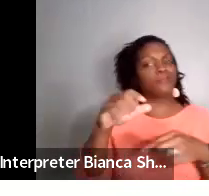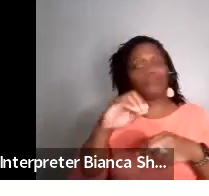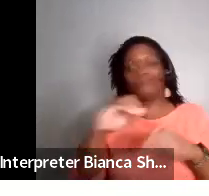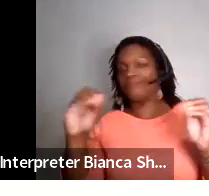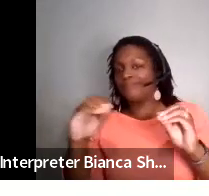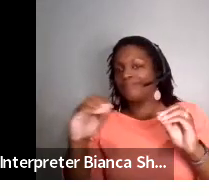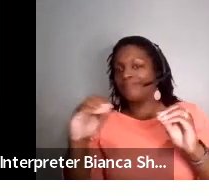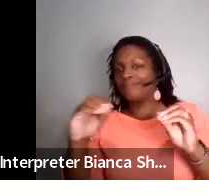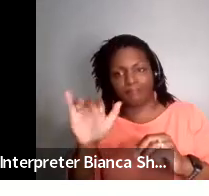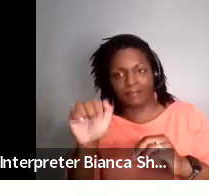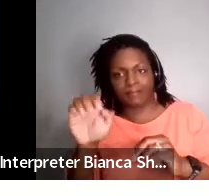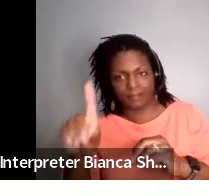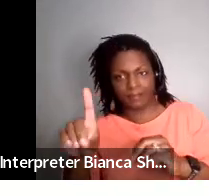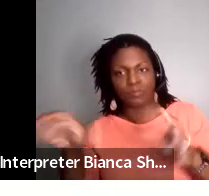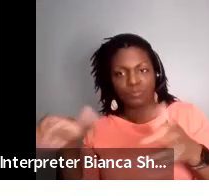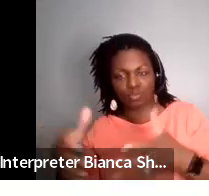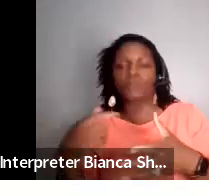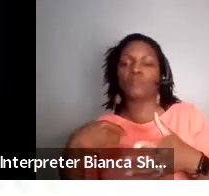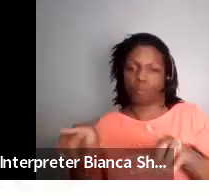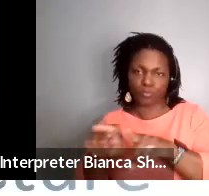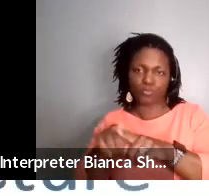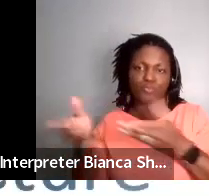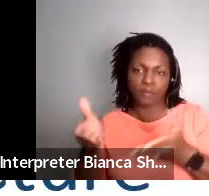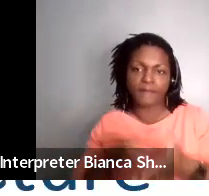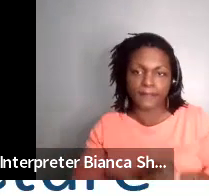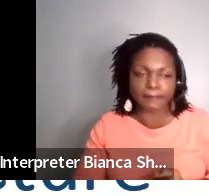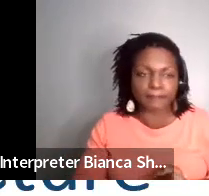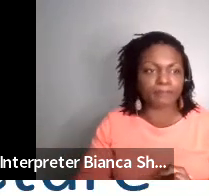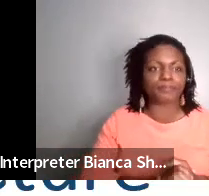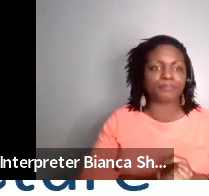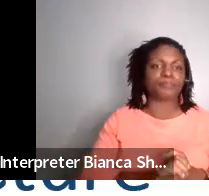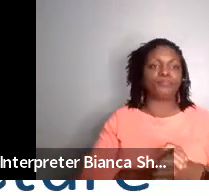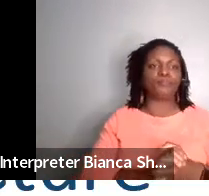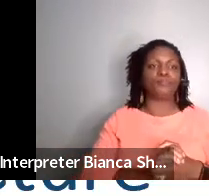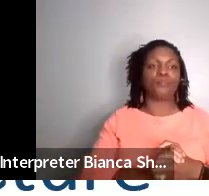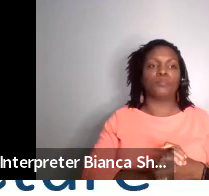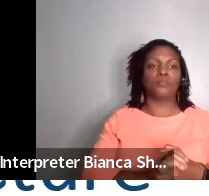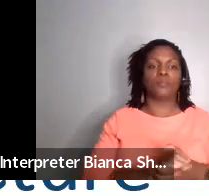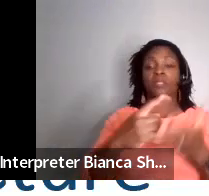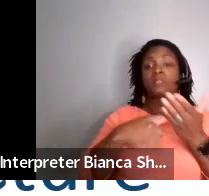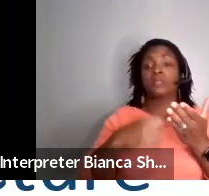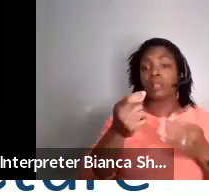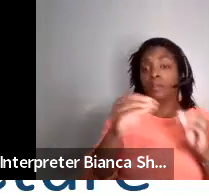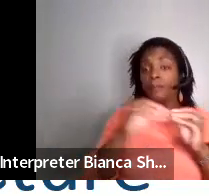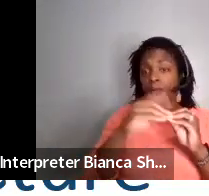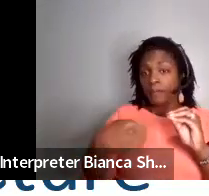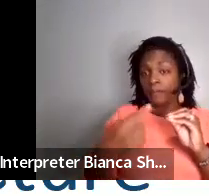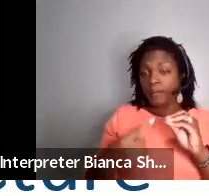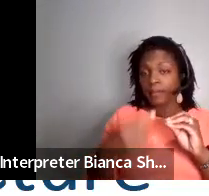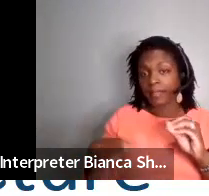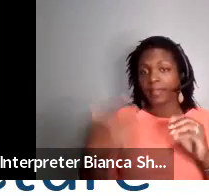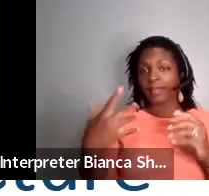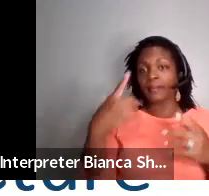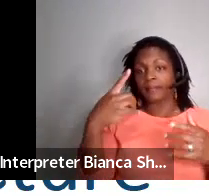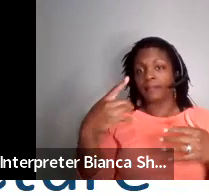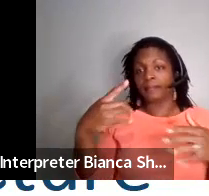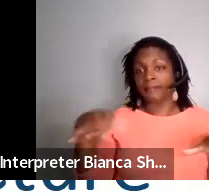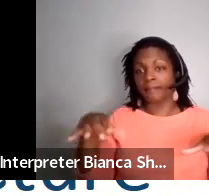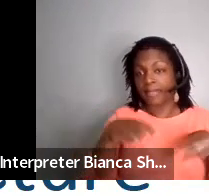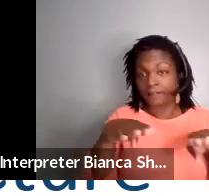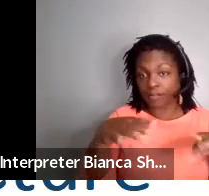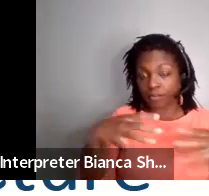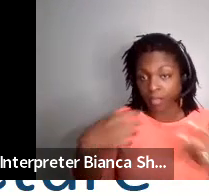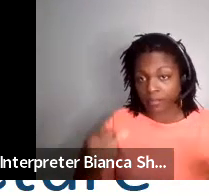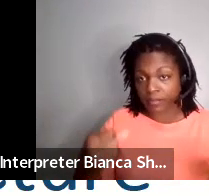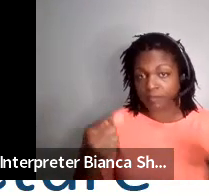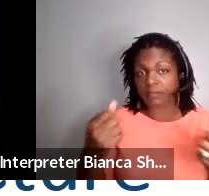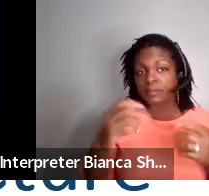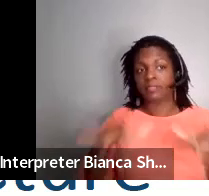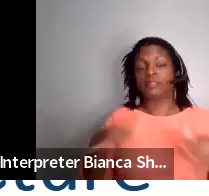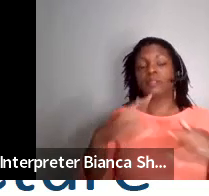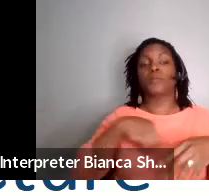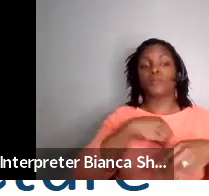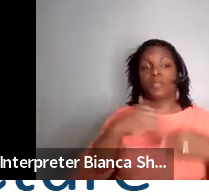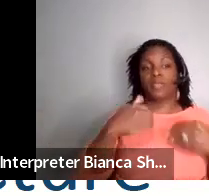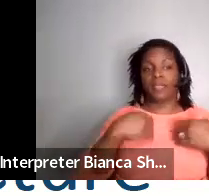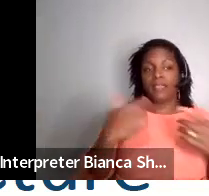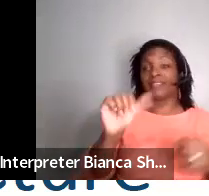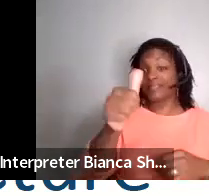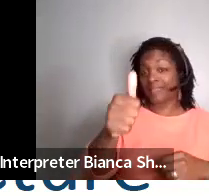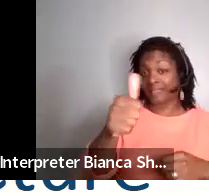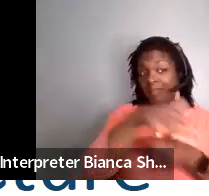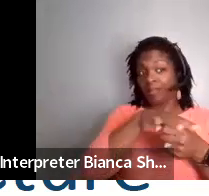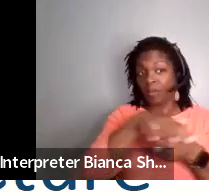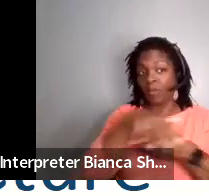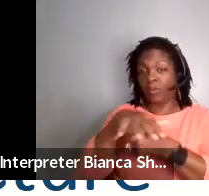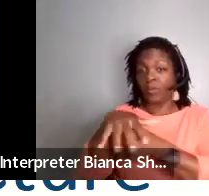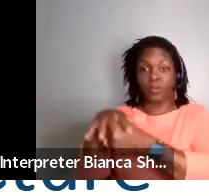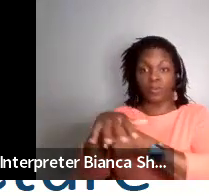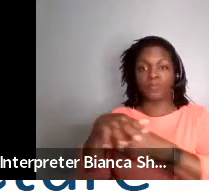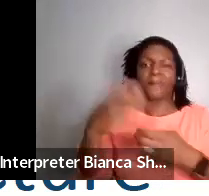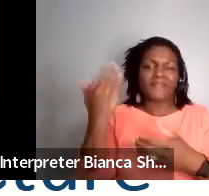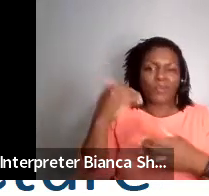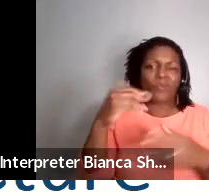the antigen population. So talking a little bit more about our behavioral health service delivery system, we have 10 local governing entities throughout the State Formally These were known as regions, and each consist of